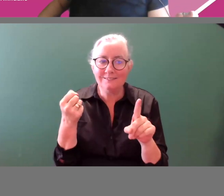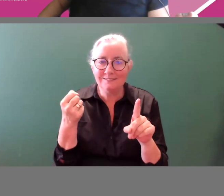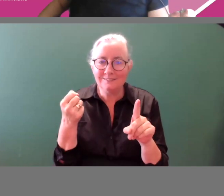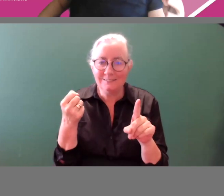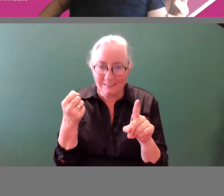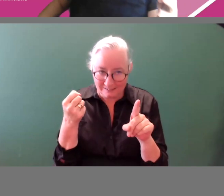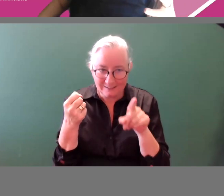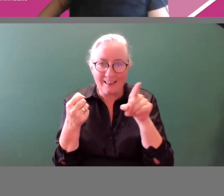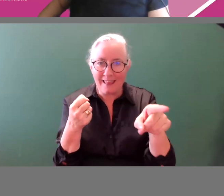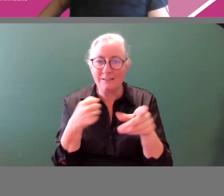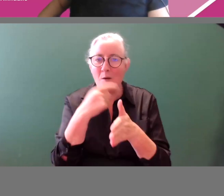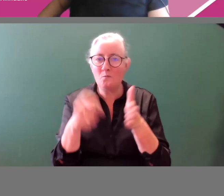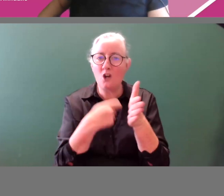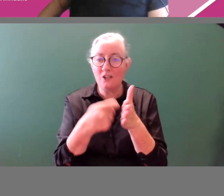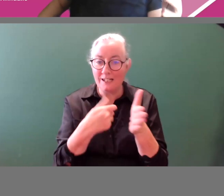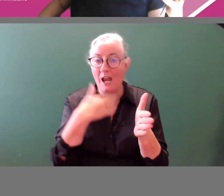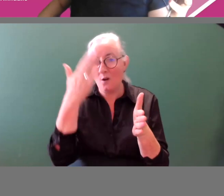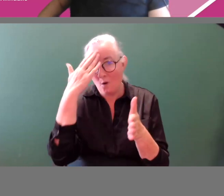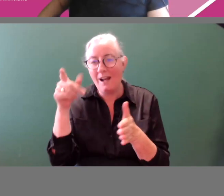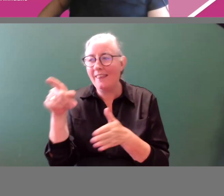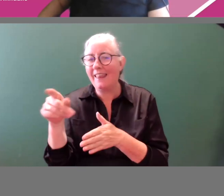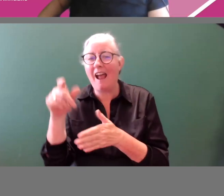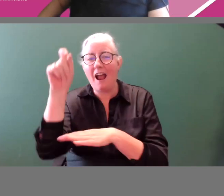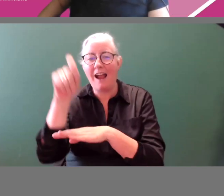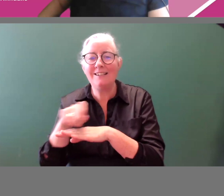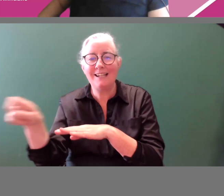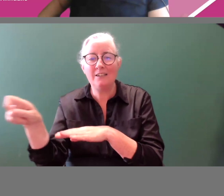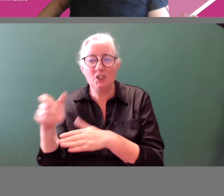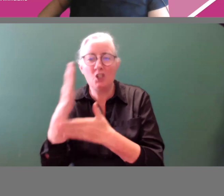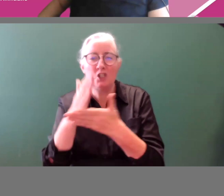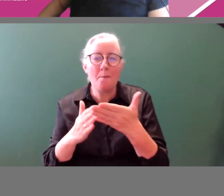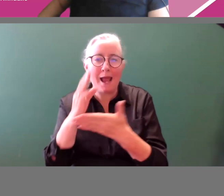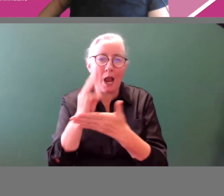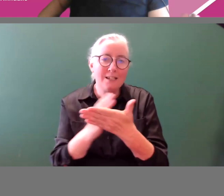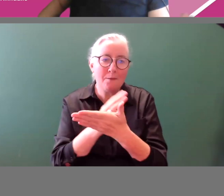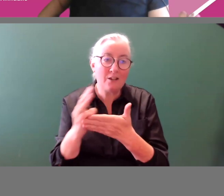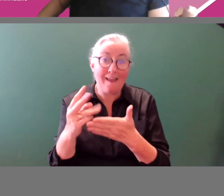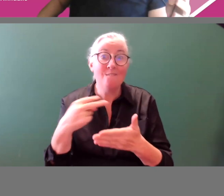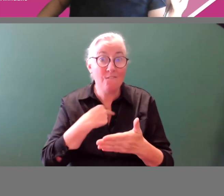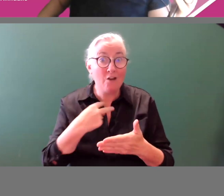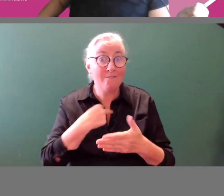project and I know from talking to the architects some aspects were very challenging. There’s